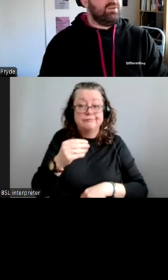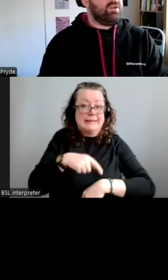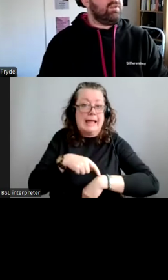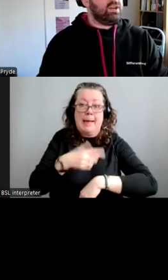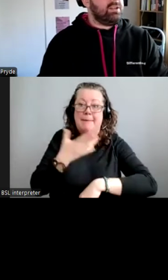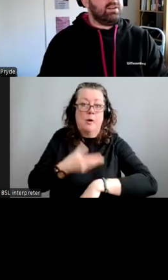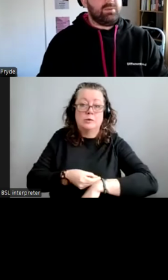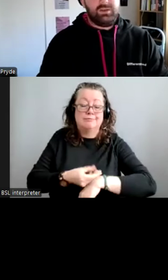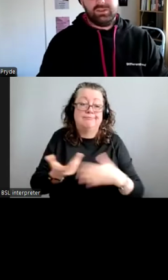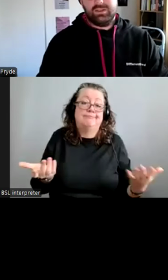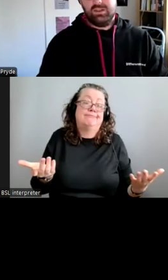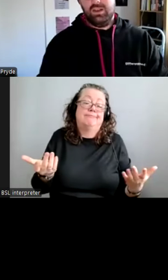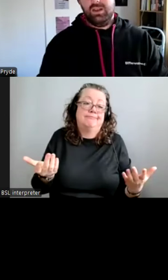a lot more navigation than everyone else.